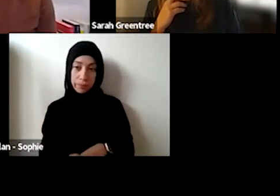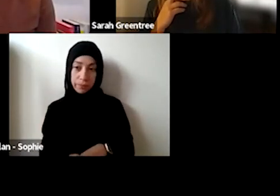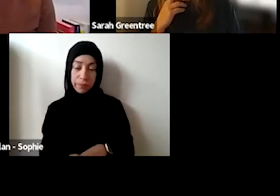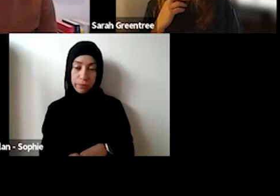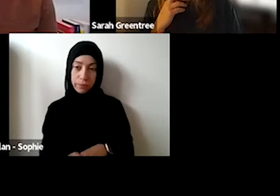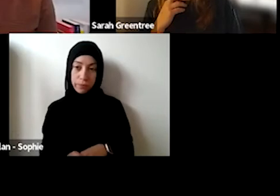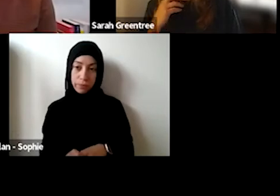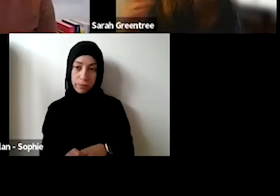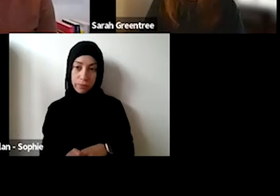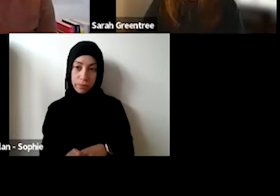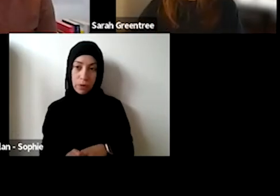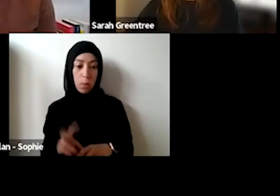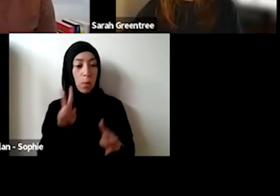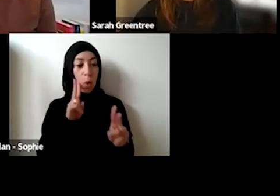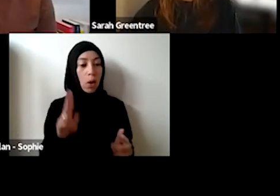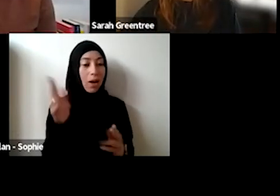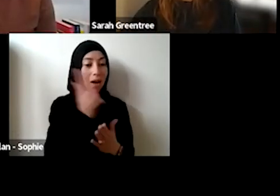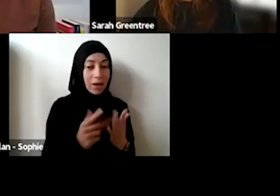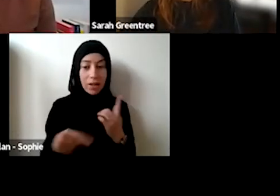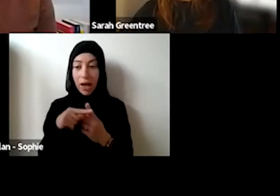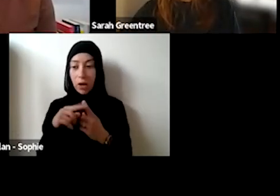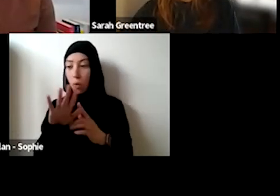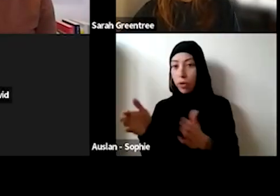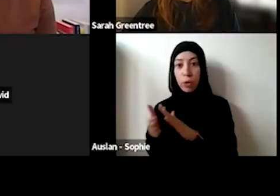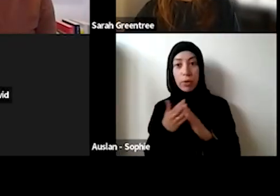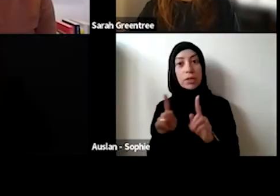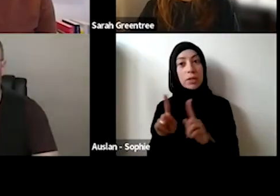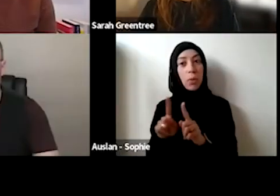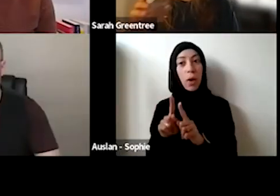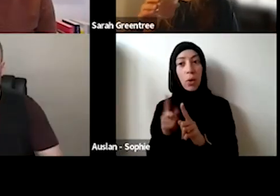, and communities of interest, all of those sorts of considerations and we are looking at